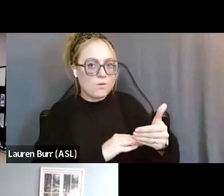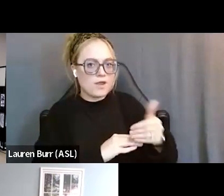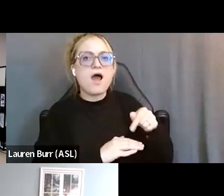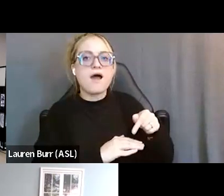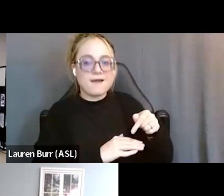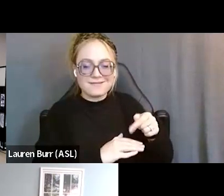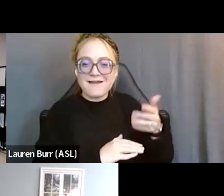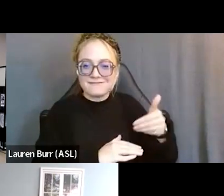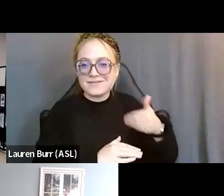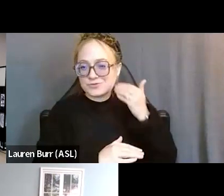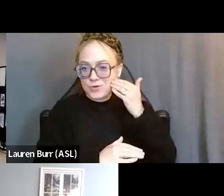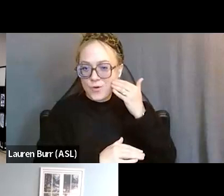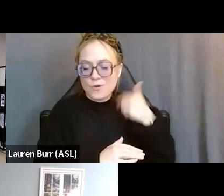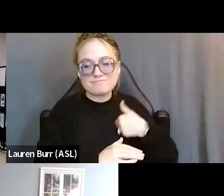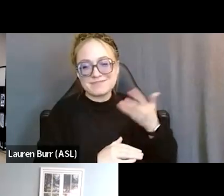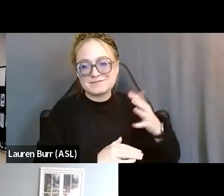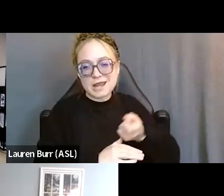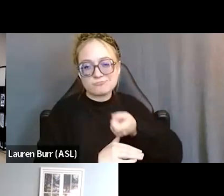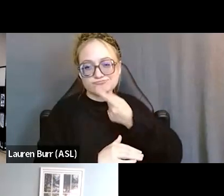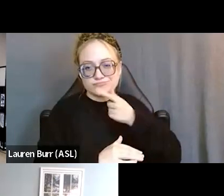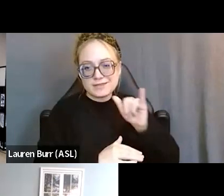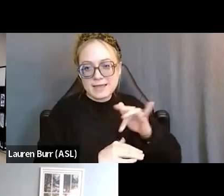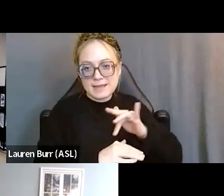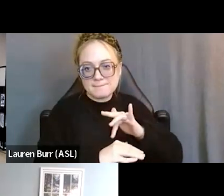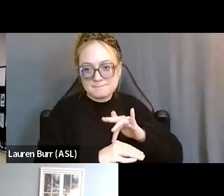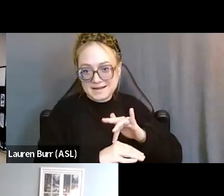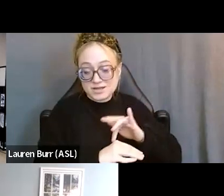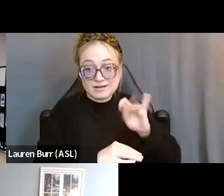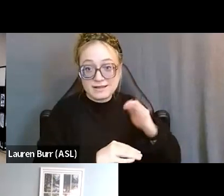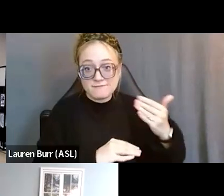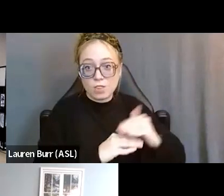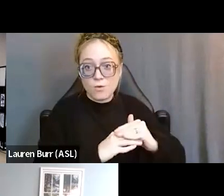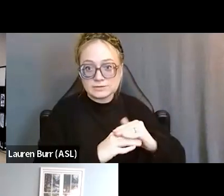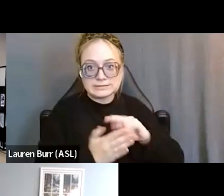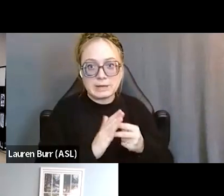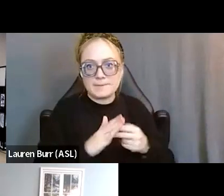whether you've taken the medication or not, using alarms on, you know,